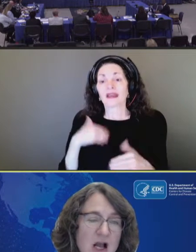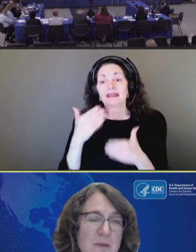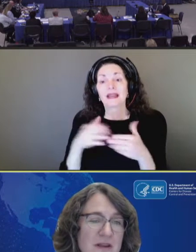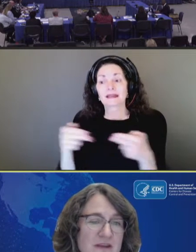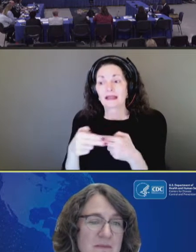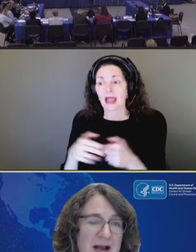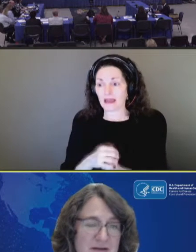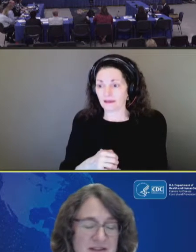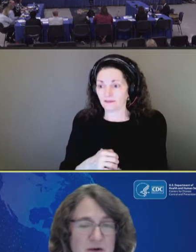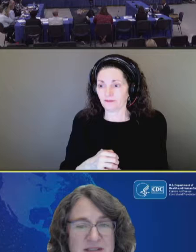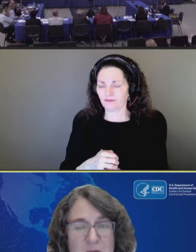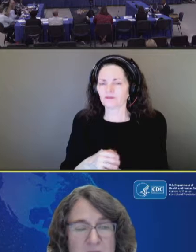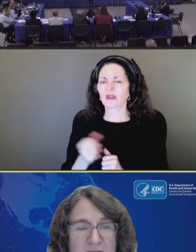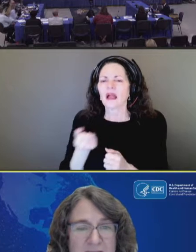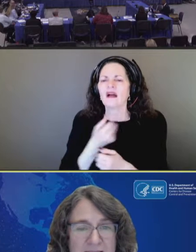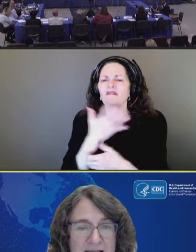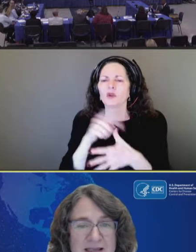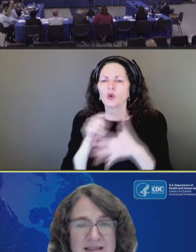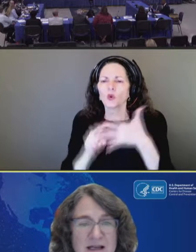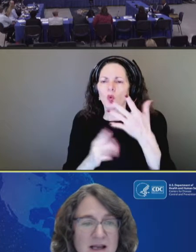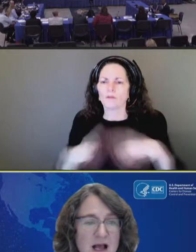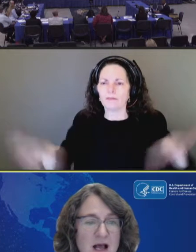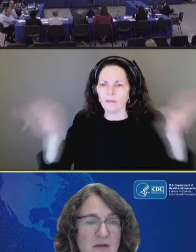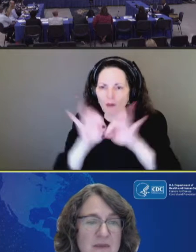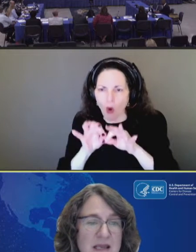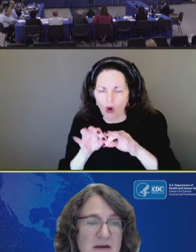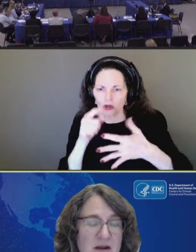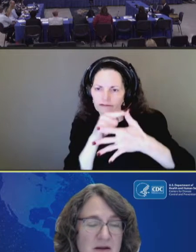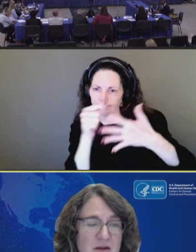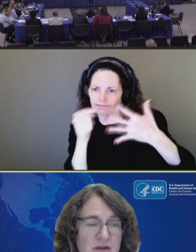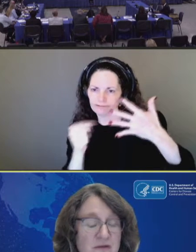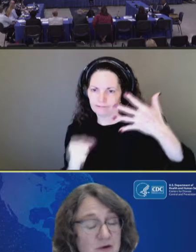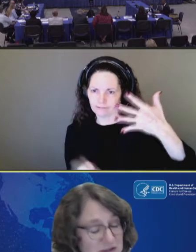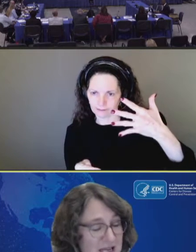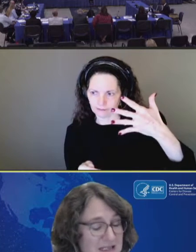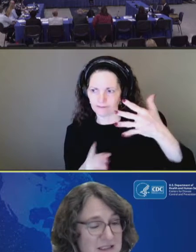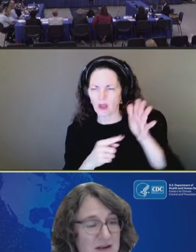A couple of key milestones I want to highlight. In the first case in